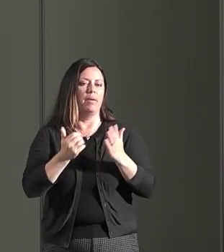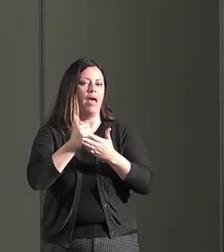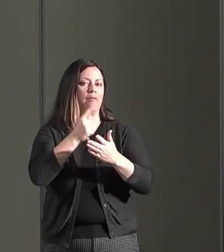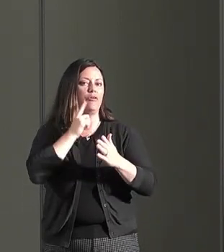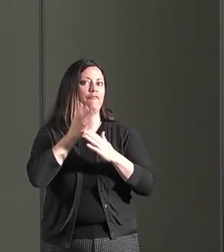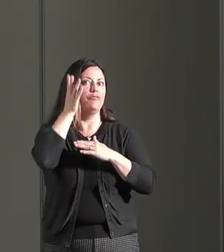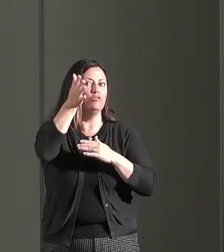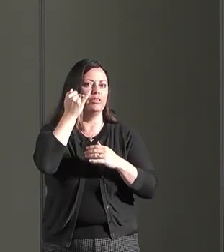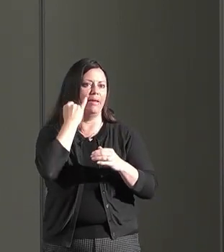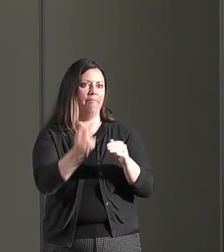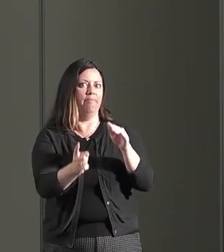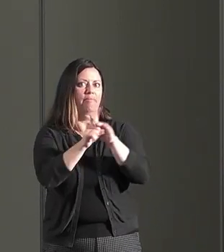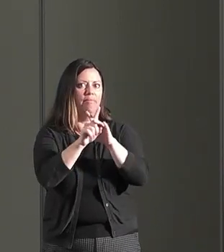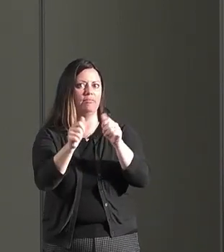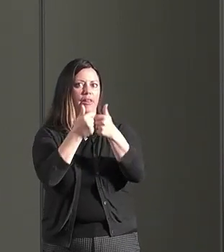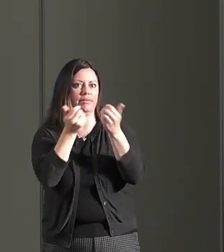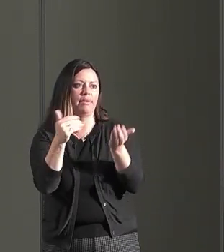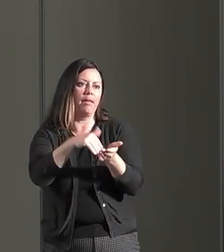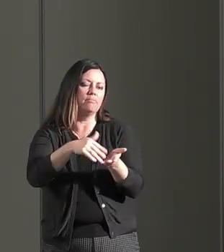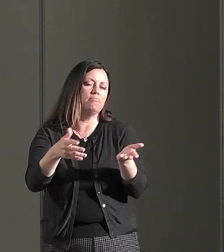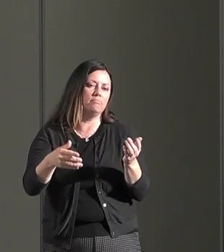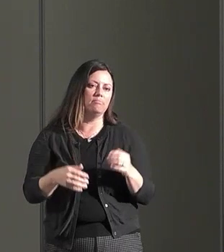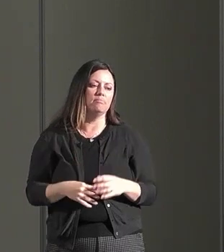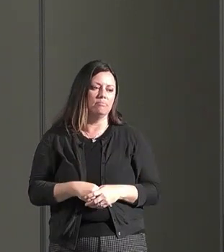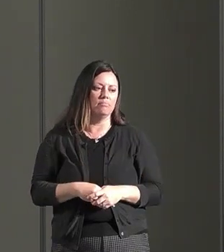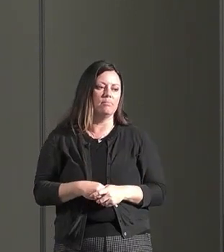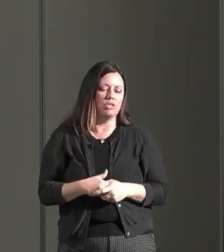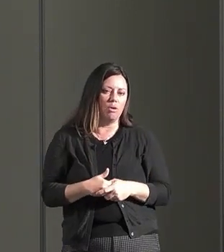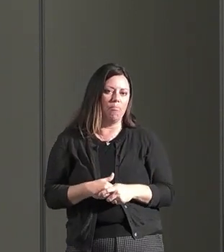come across those kind of challenges again so.